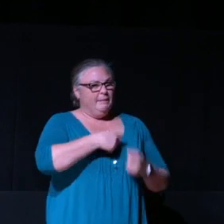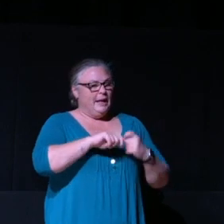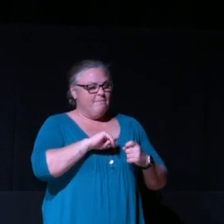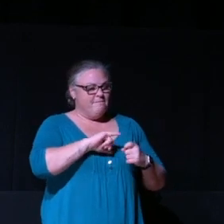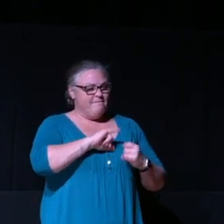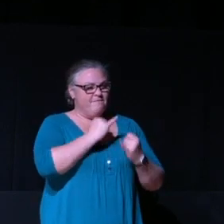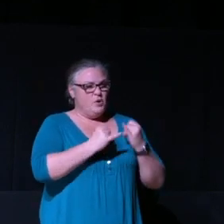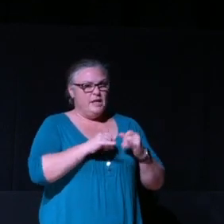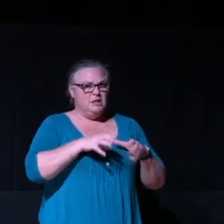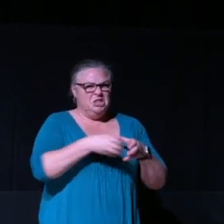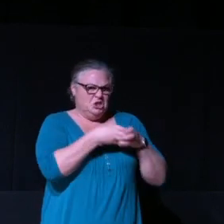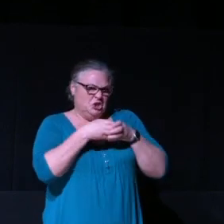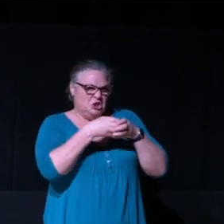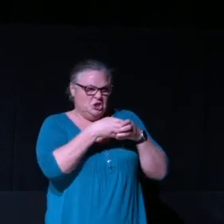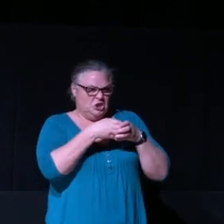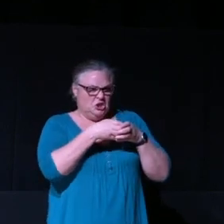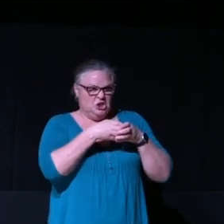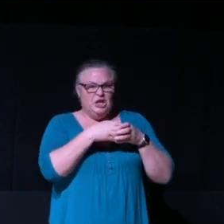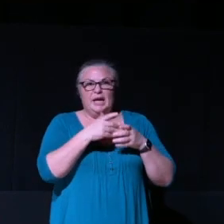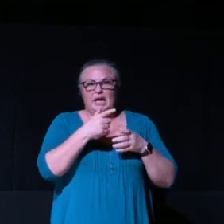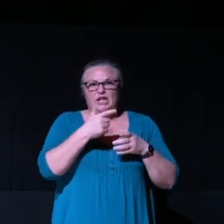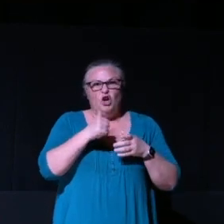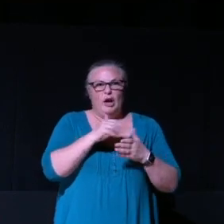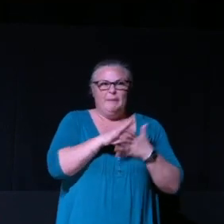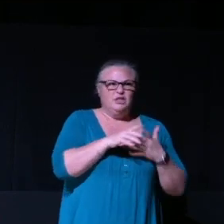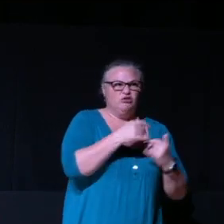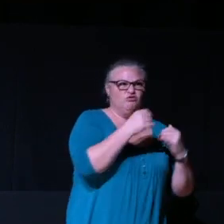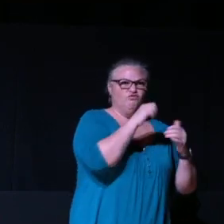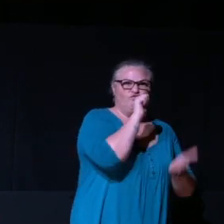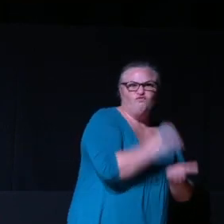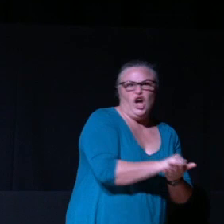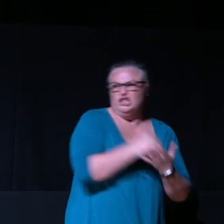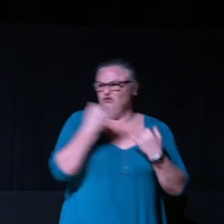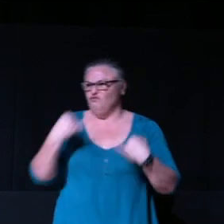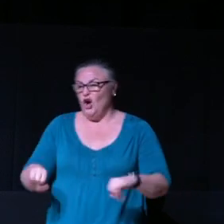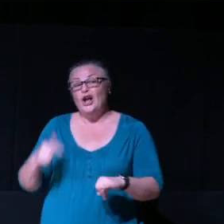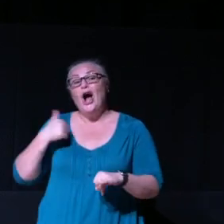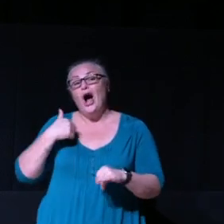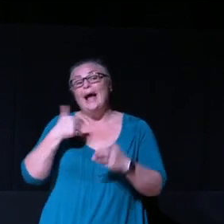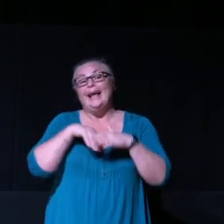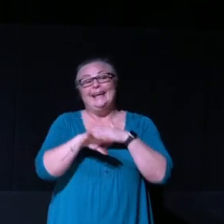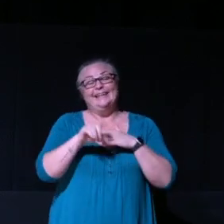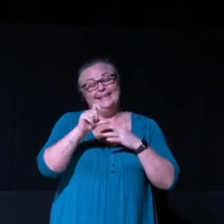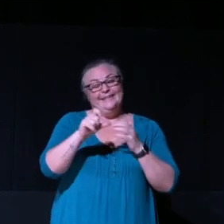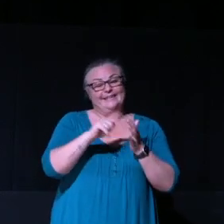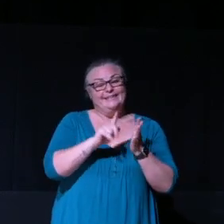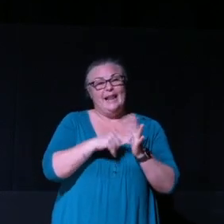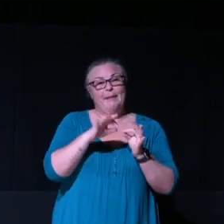I was on Celebrity Big Brother in the UK. Congratulations. Well done. Thank you. I was in the house with